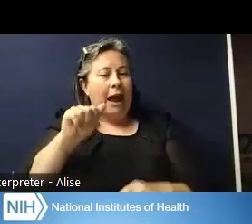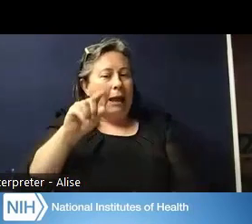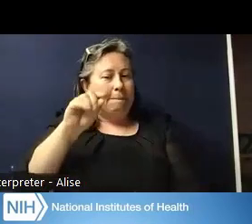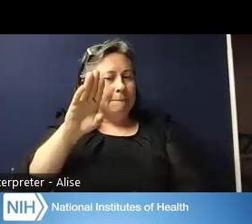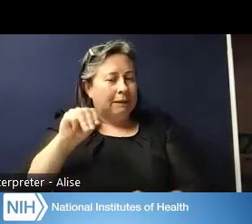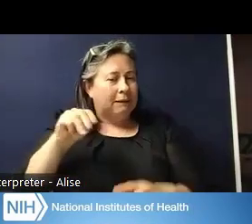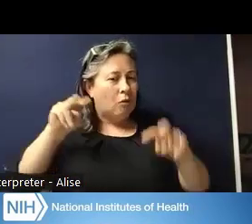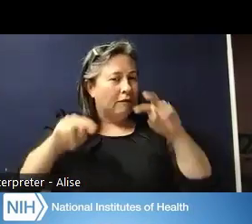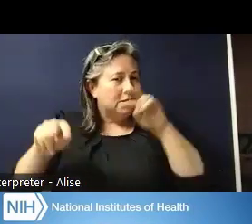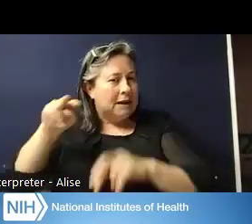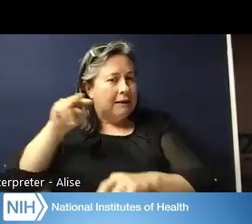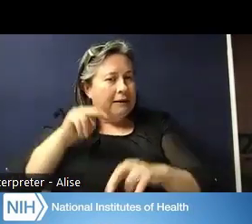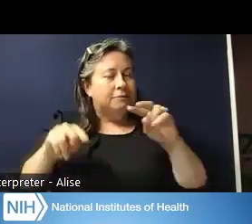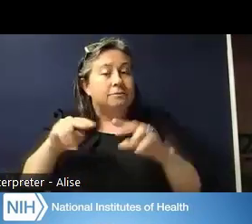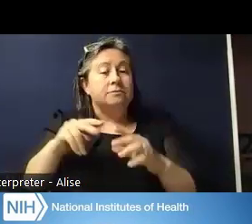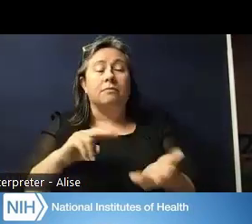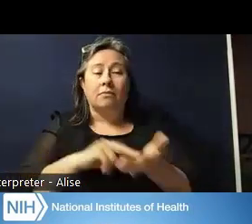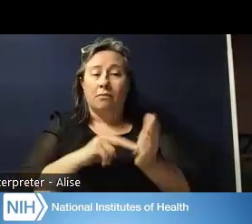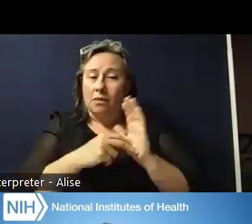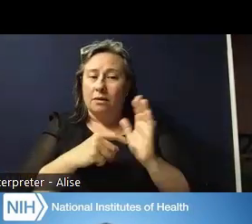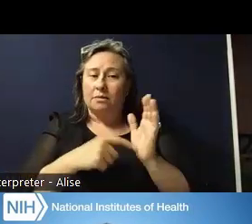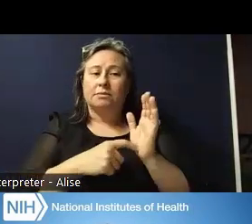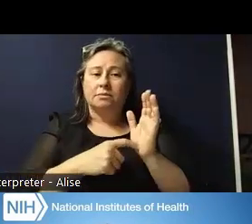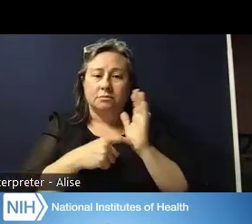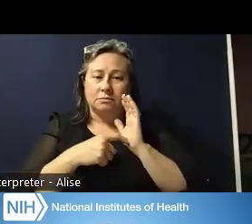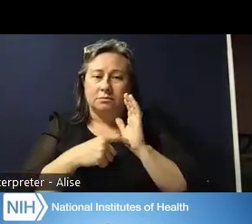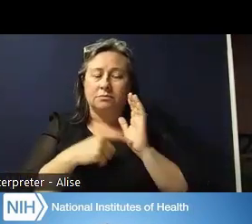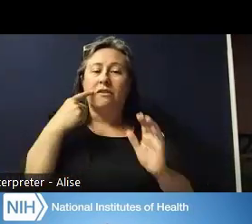And so the requirements for the primary